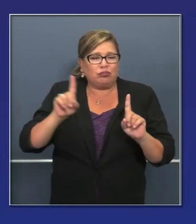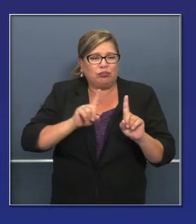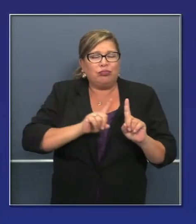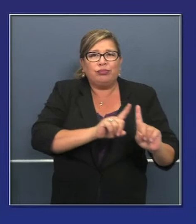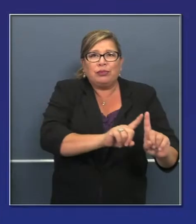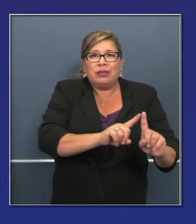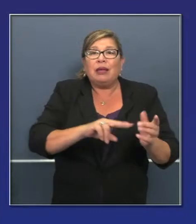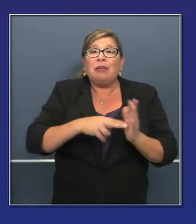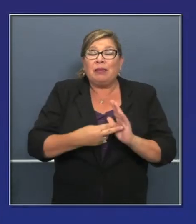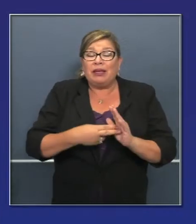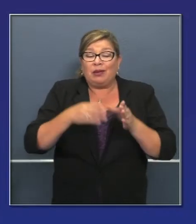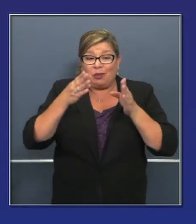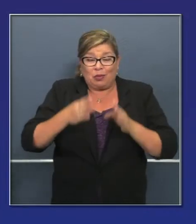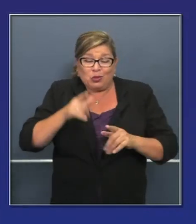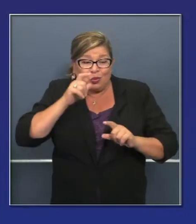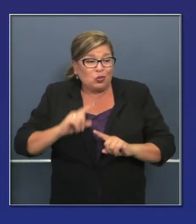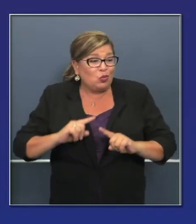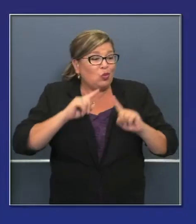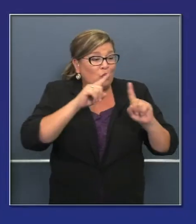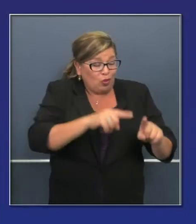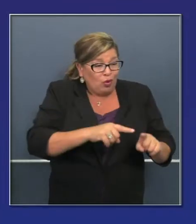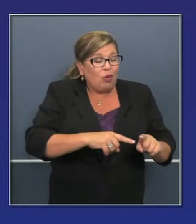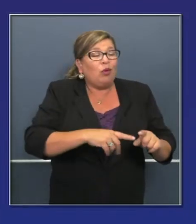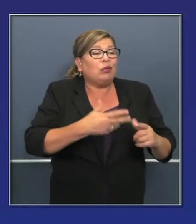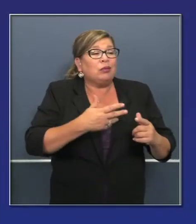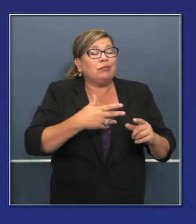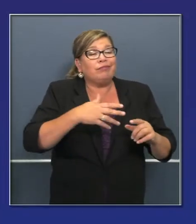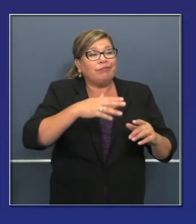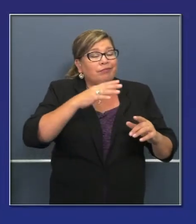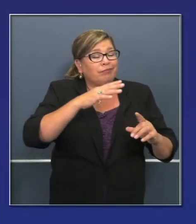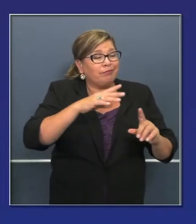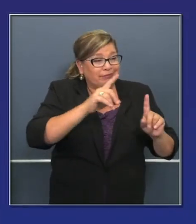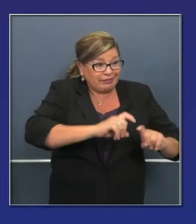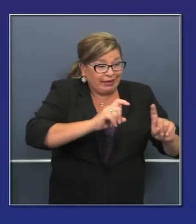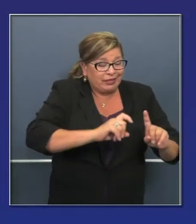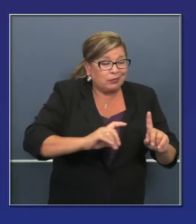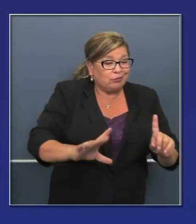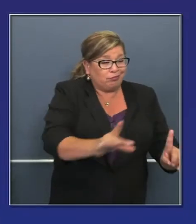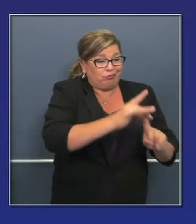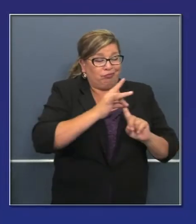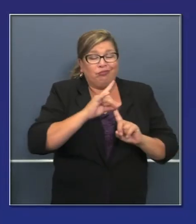connect with those that may have been exposed to Kovan 19 have been tested positive and make sure